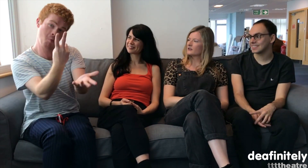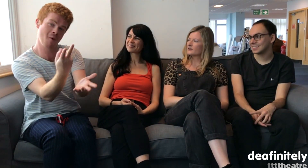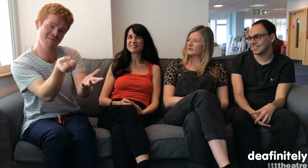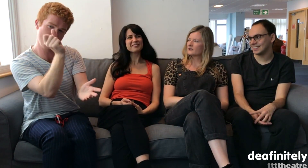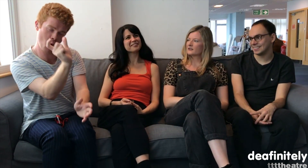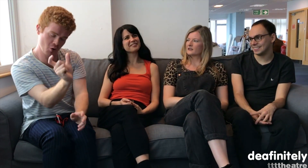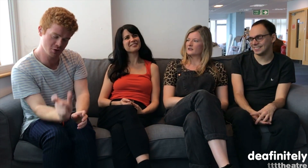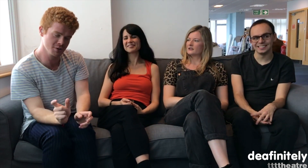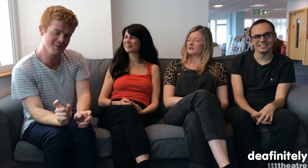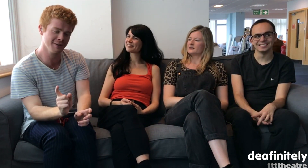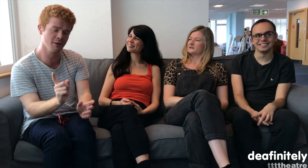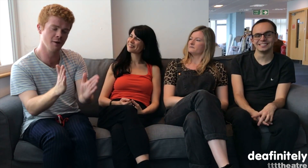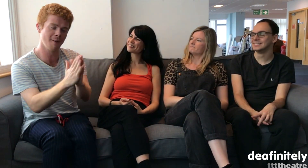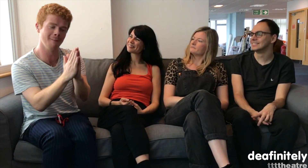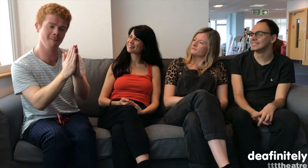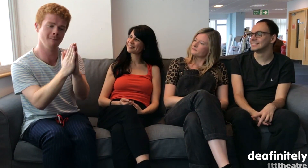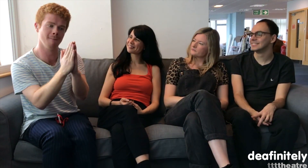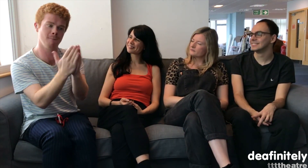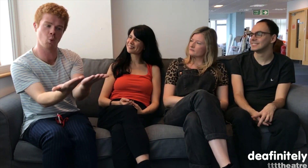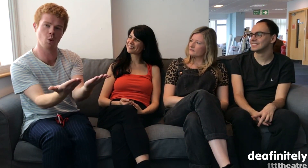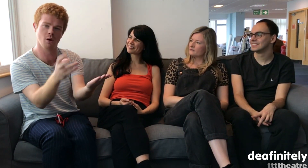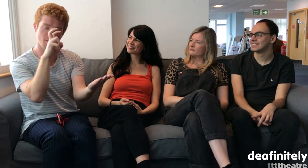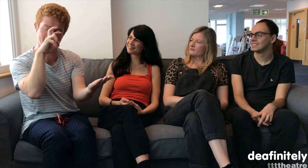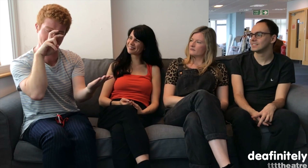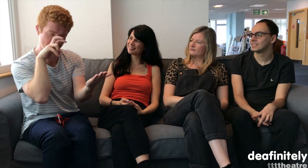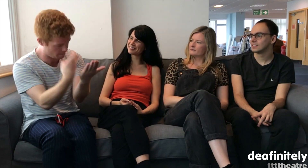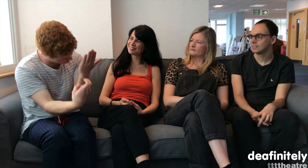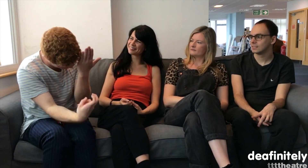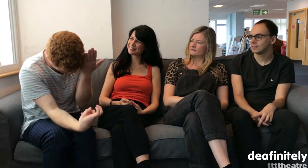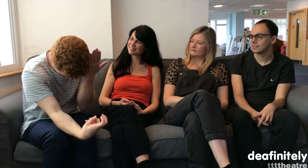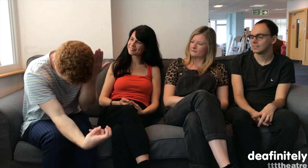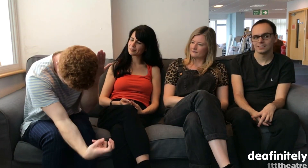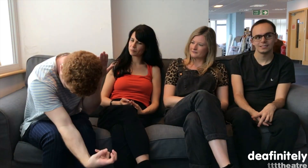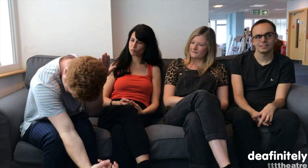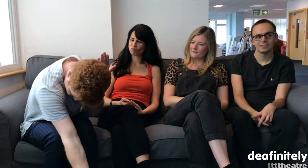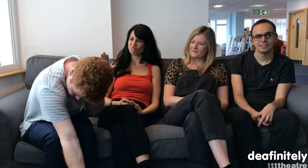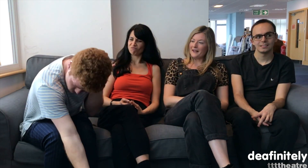it into words so it says if you open the book and you fall into that story and